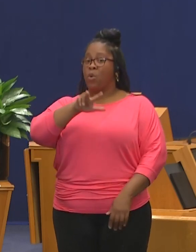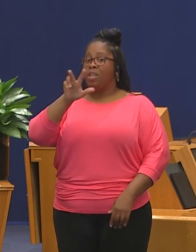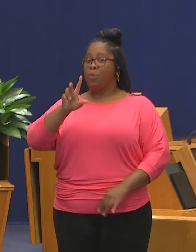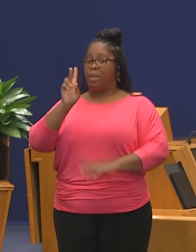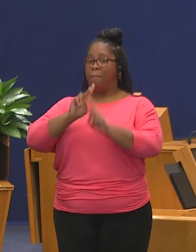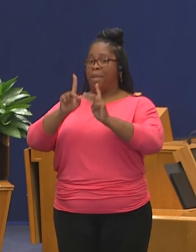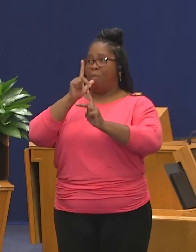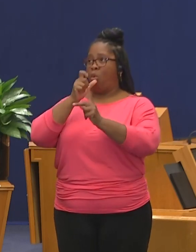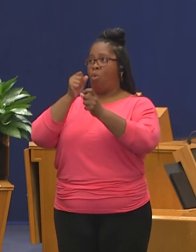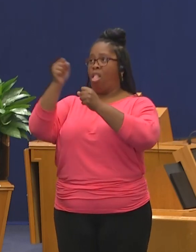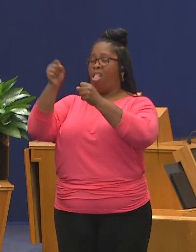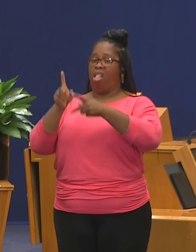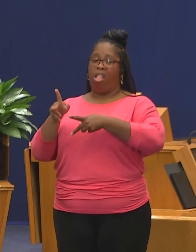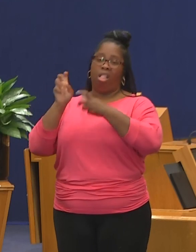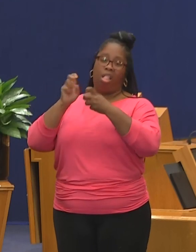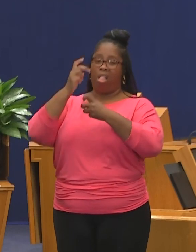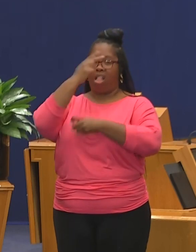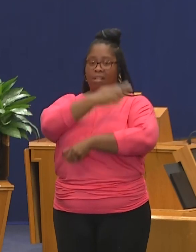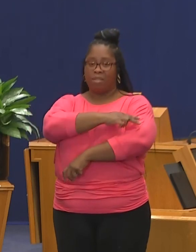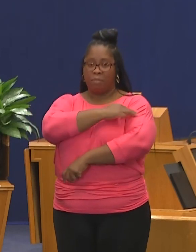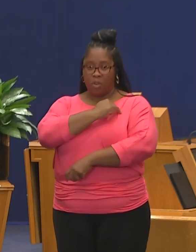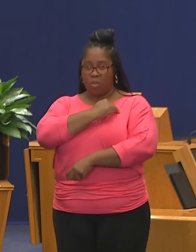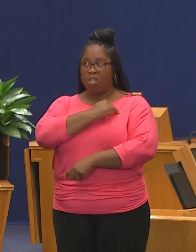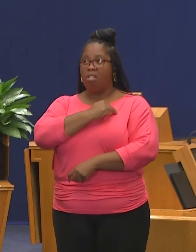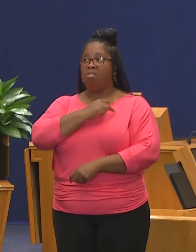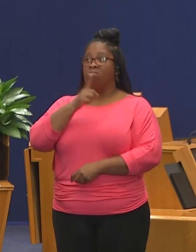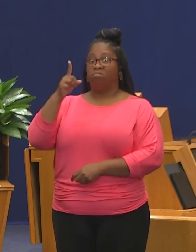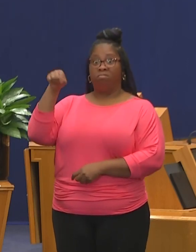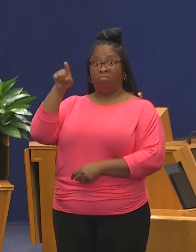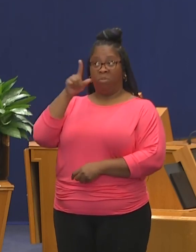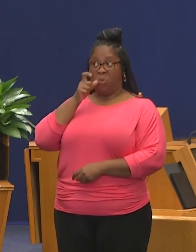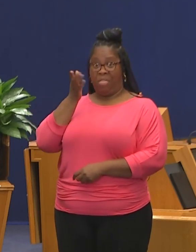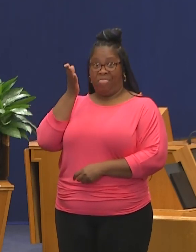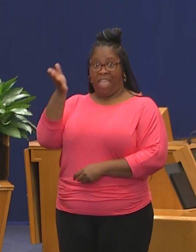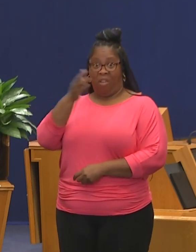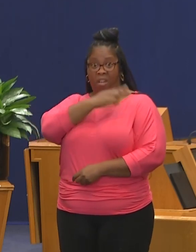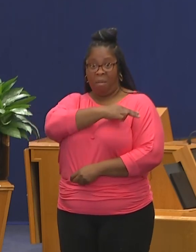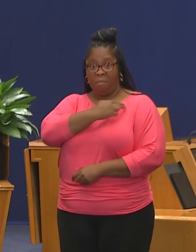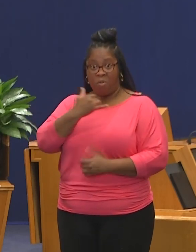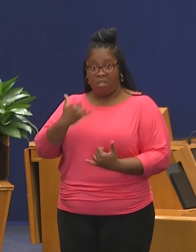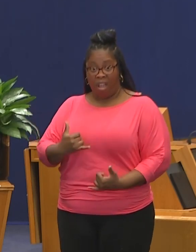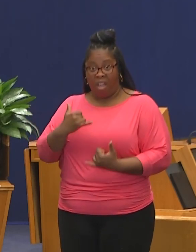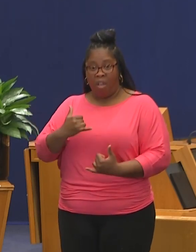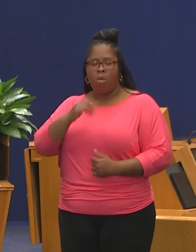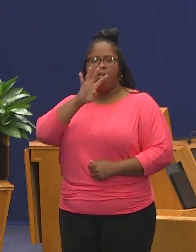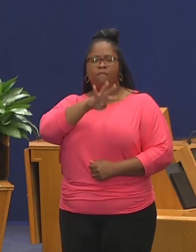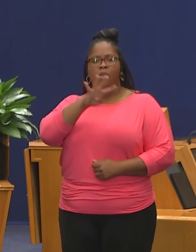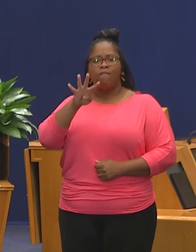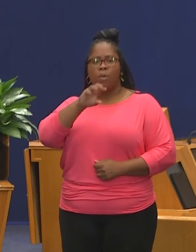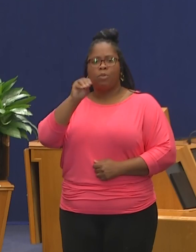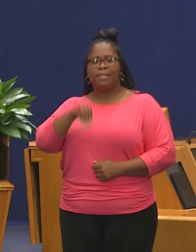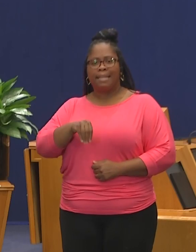CURRENTLY THERE'S 1033 PEOPLE WHO ARE HOSPITALIZED AND